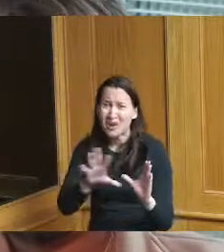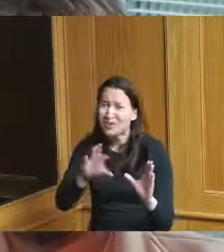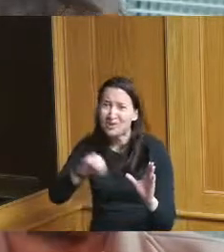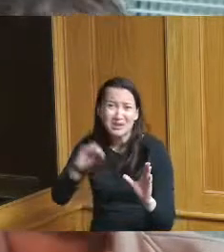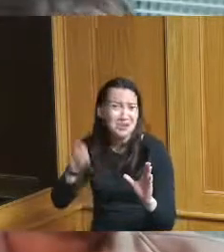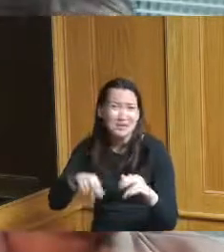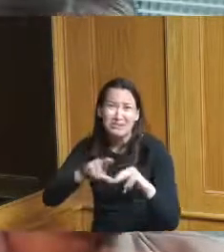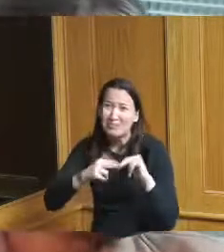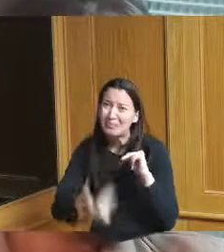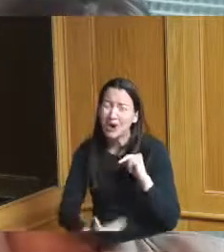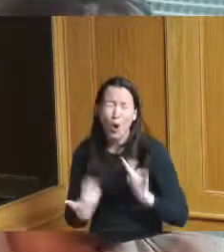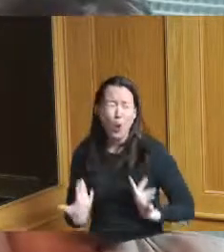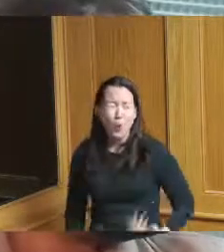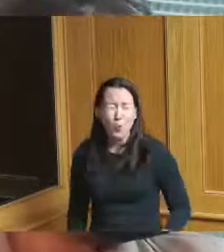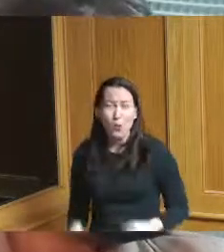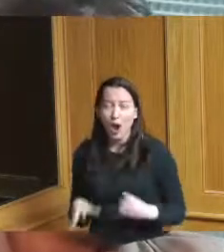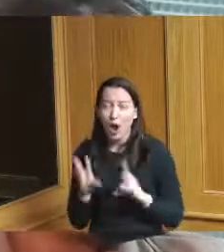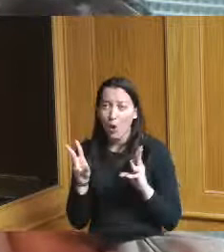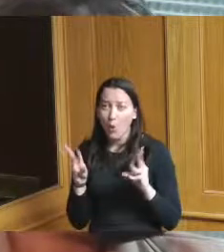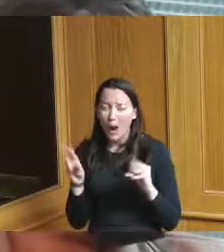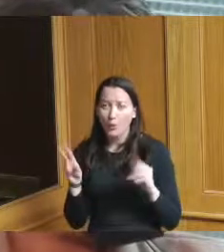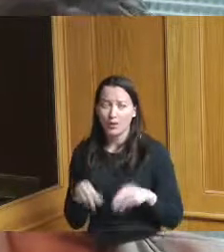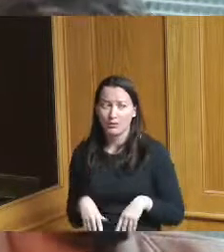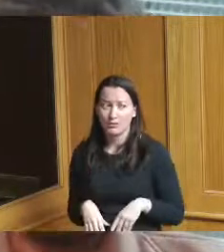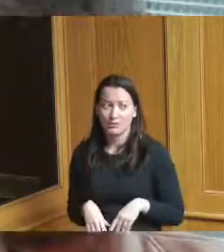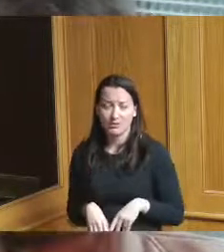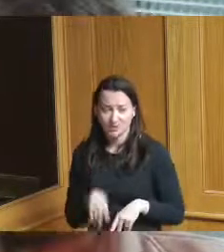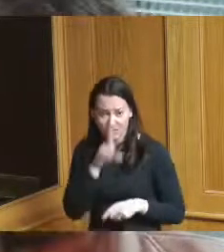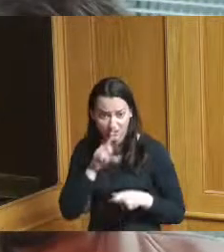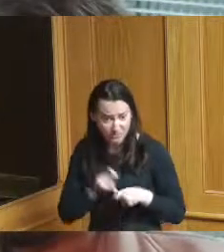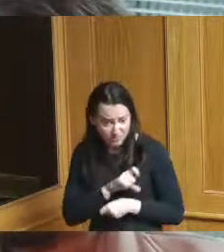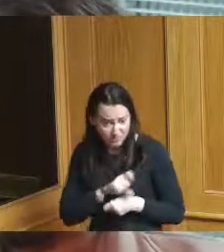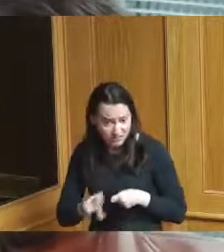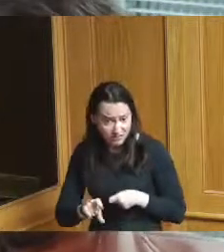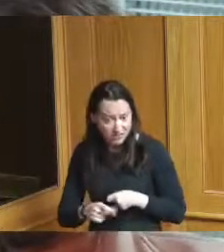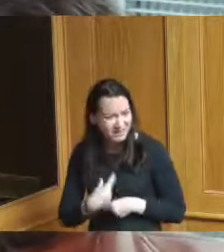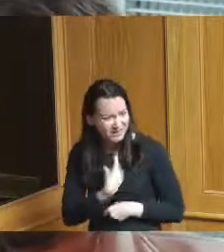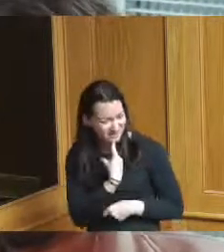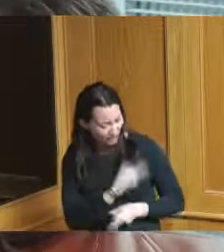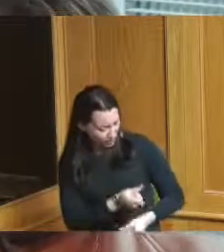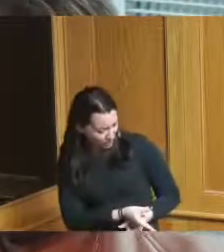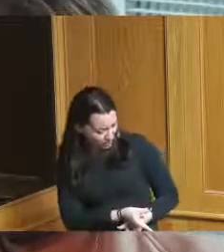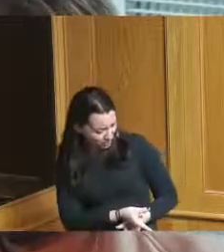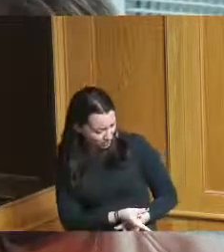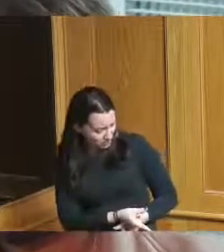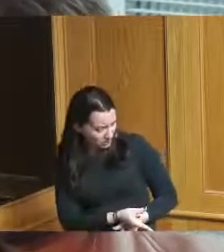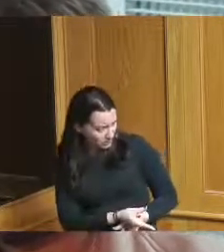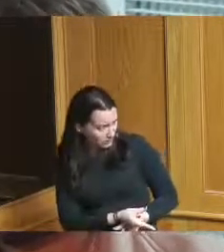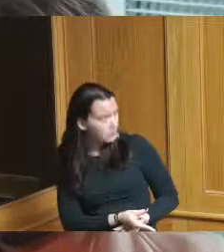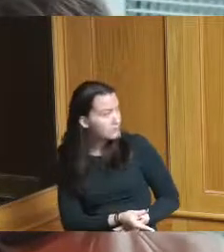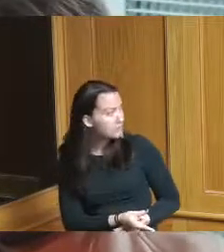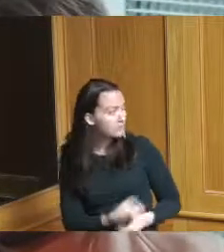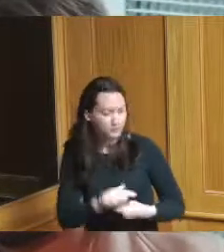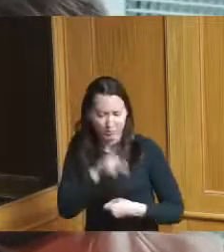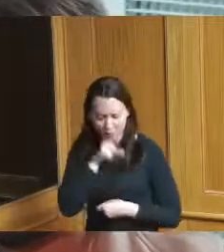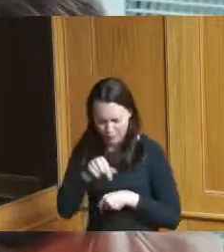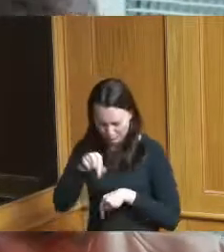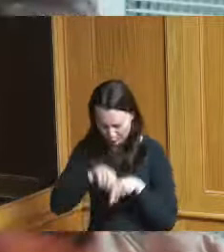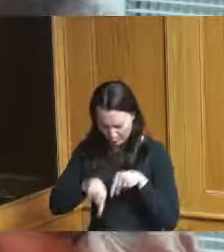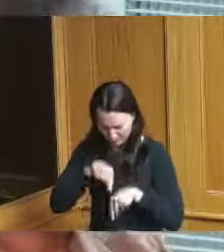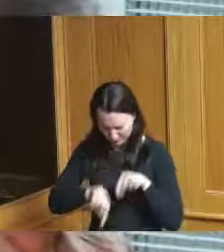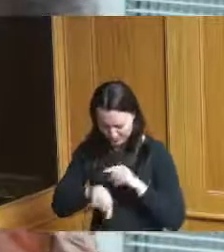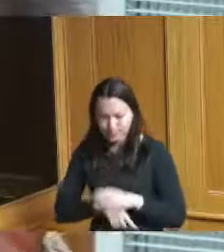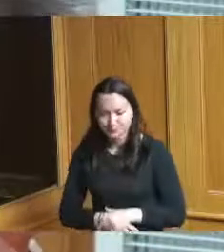that and that's huge you know is this 50 percent am I saying that right let me make sure